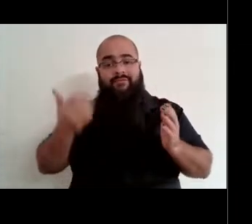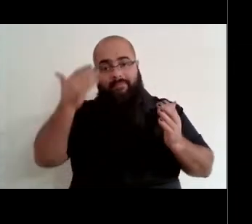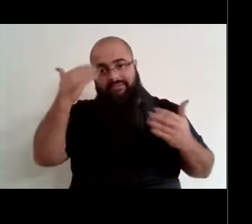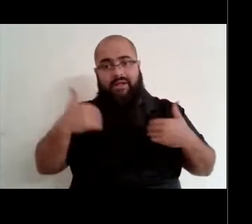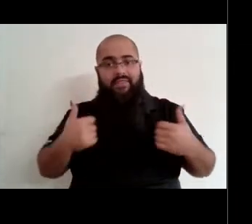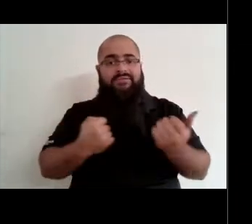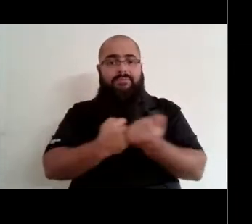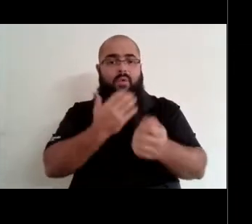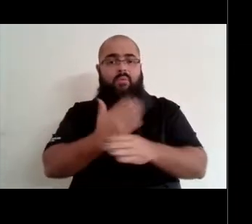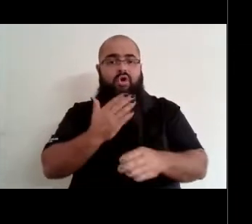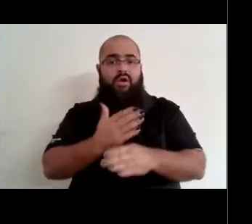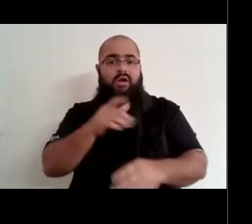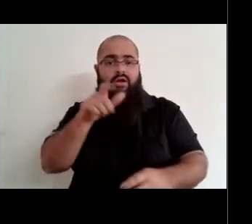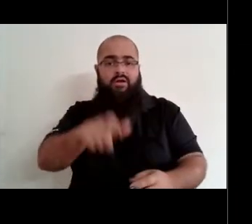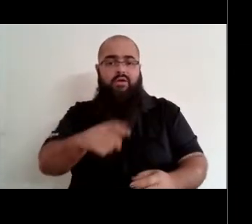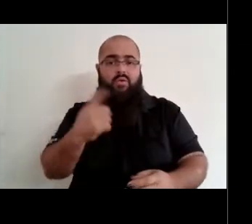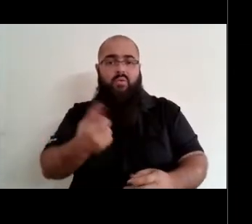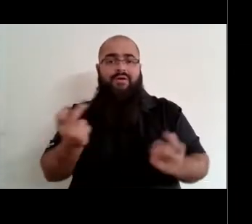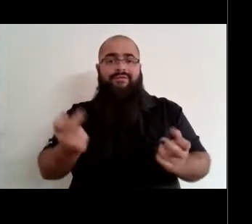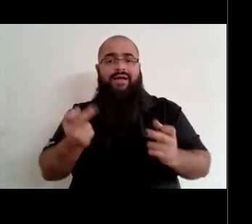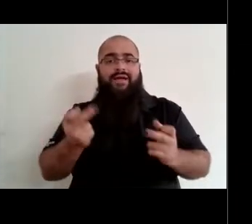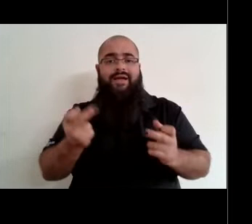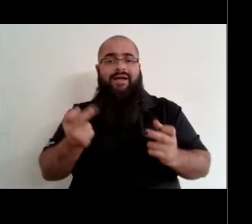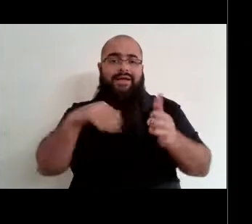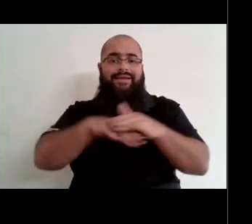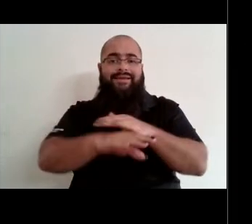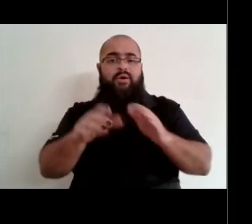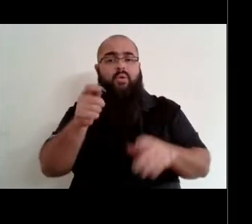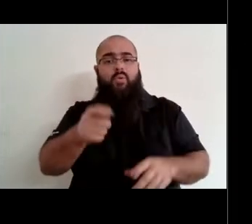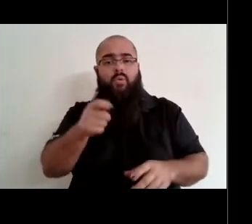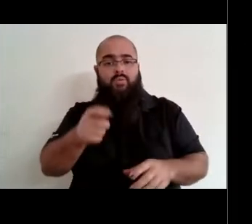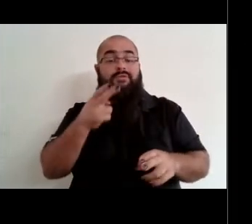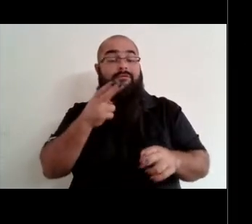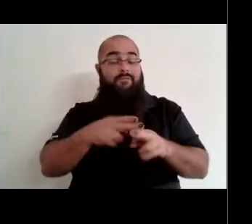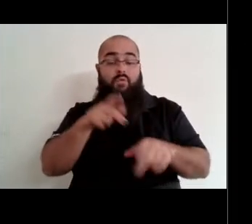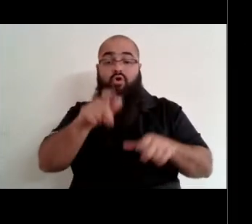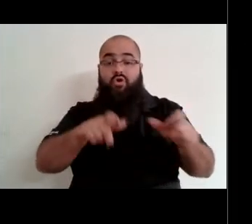They do a fantastic job in help building scaffolding and supports around our clients, which I think